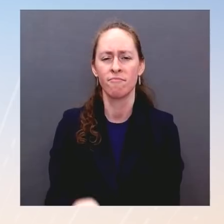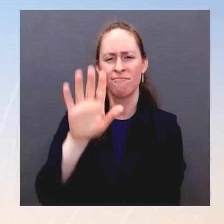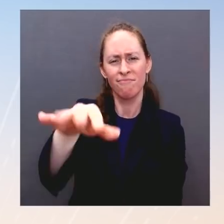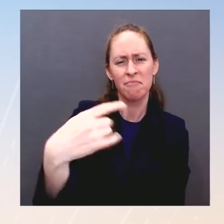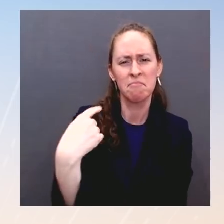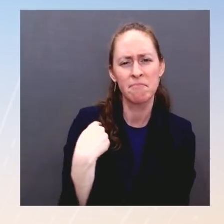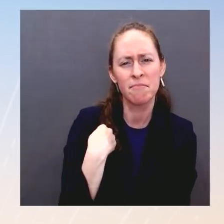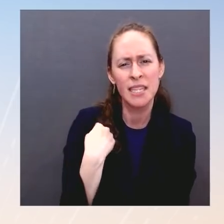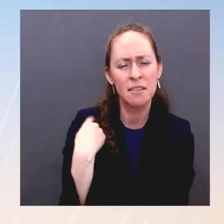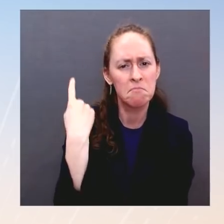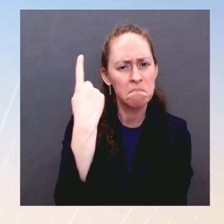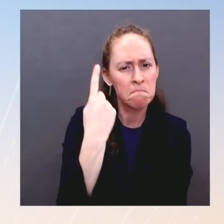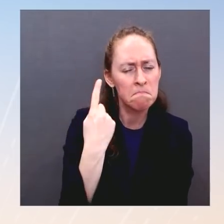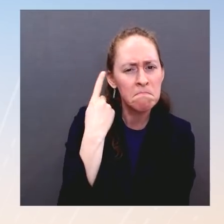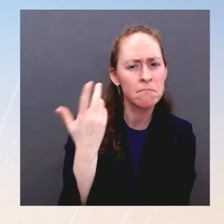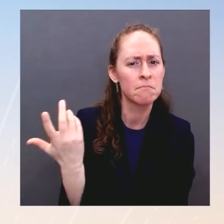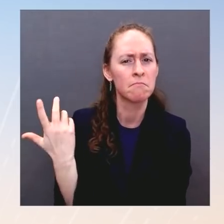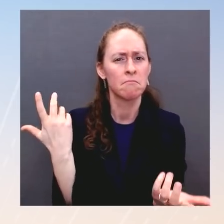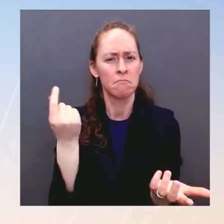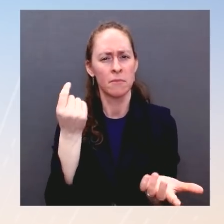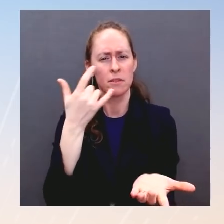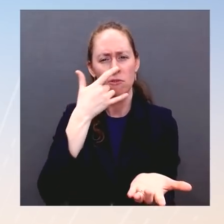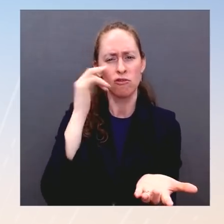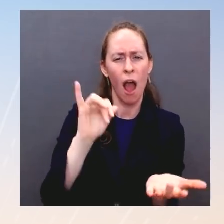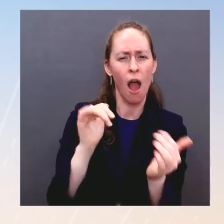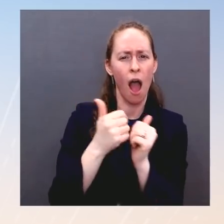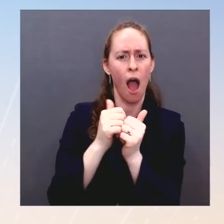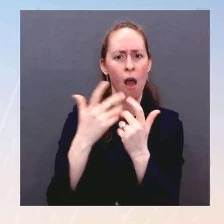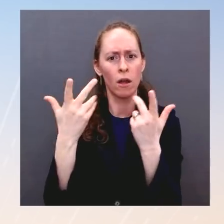military and intelligence services as they try to fend off the Russian invasion?